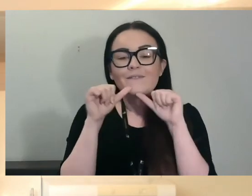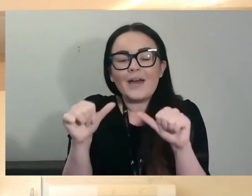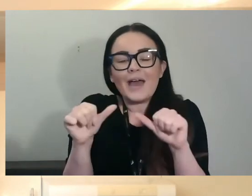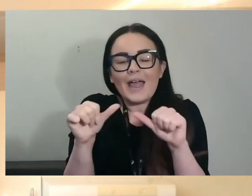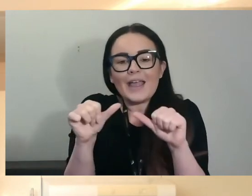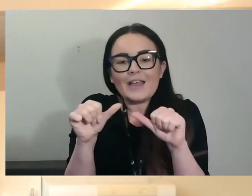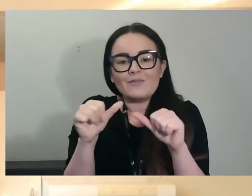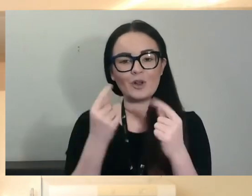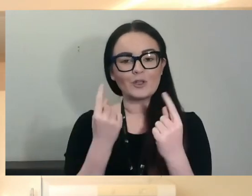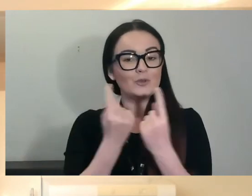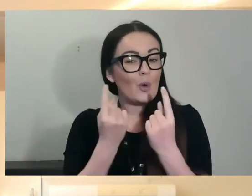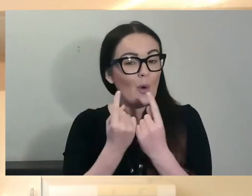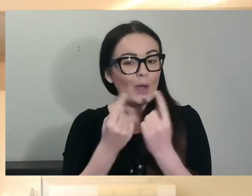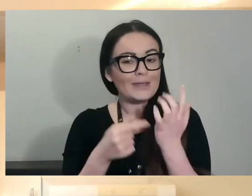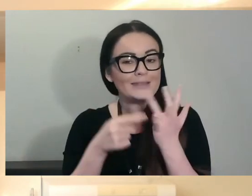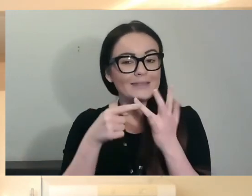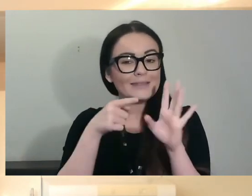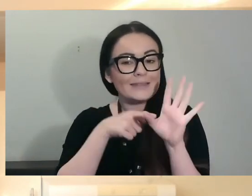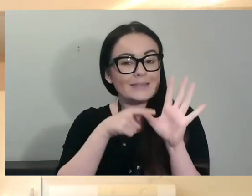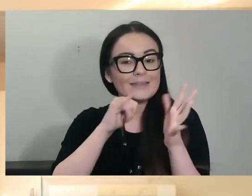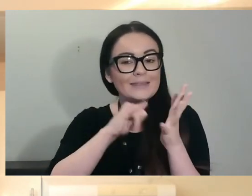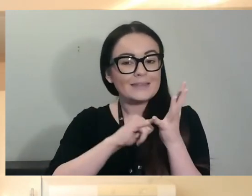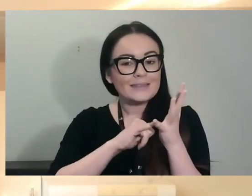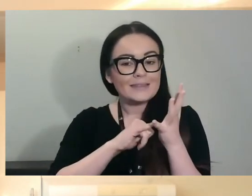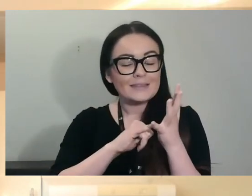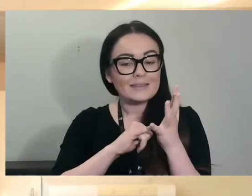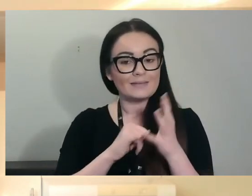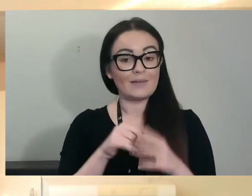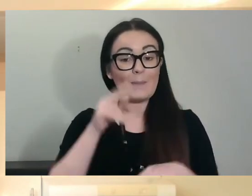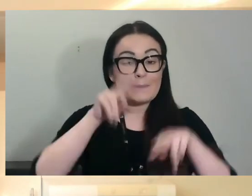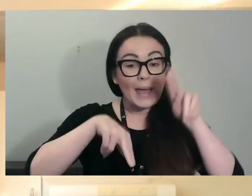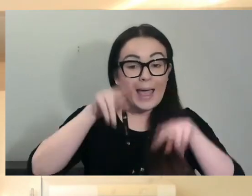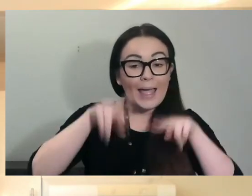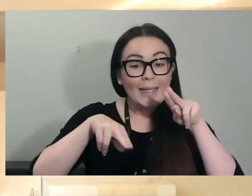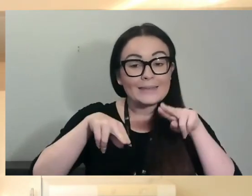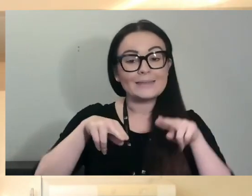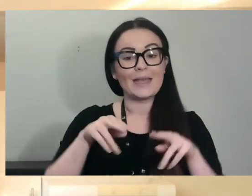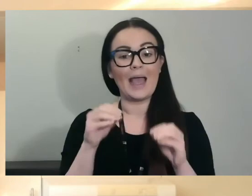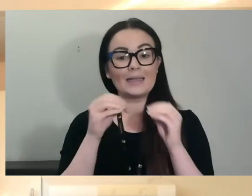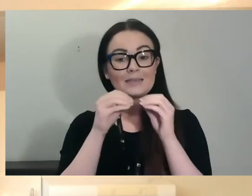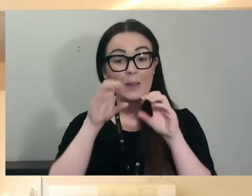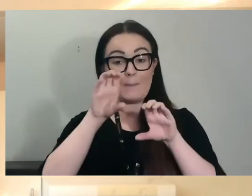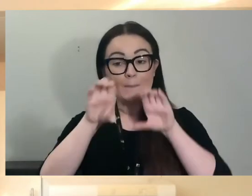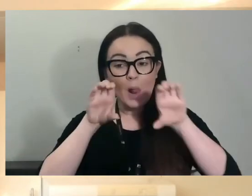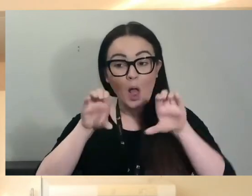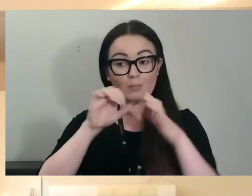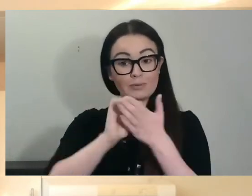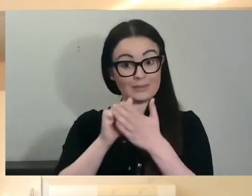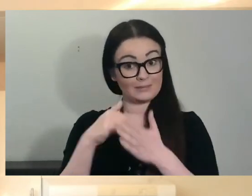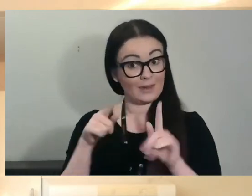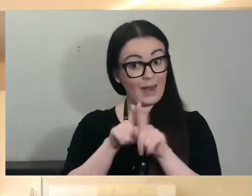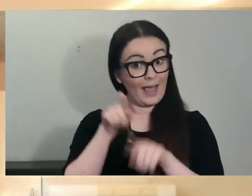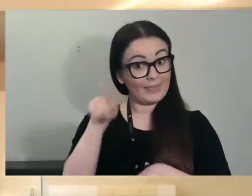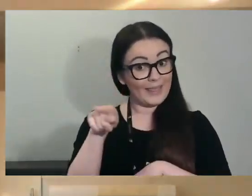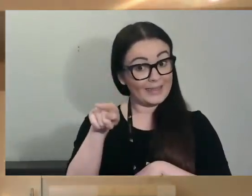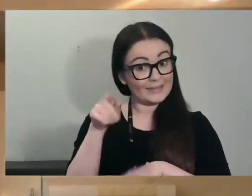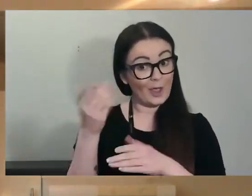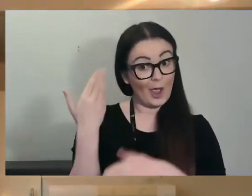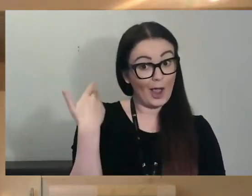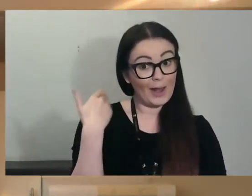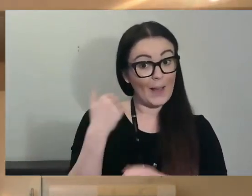toys using lots of paint and something called block printing. So here's one that I did earlier.